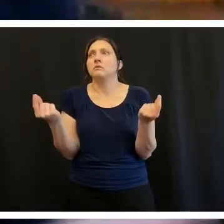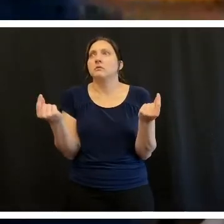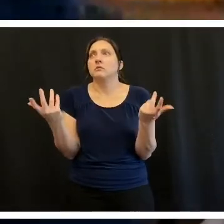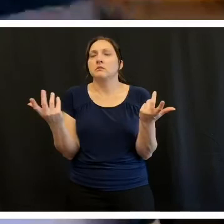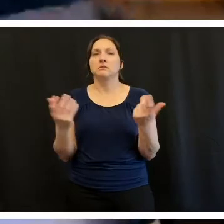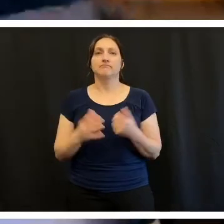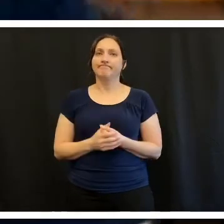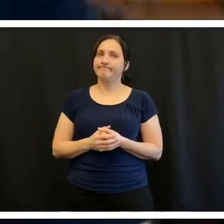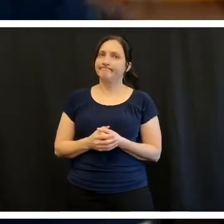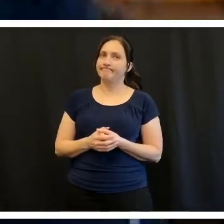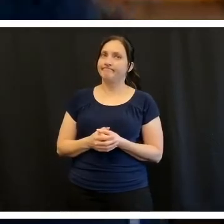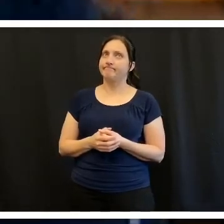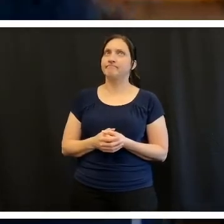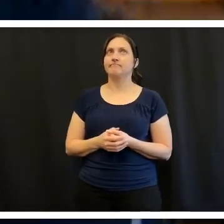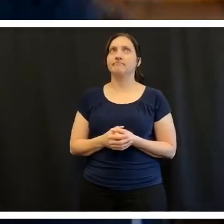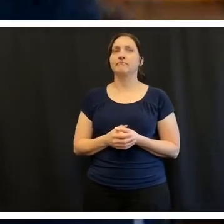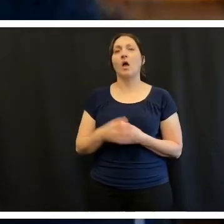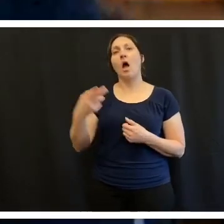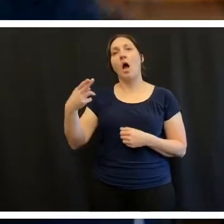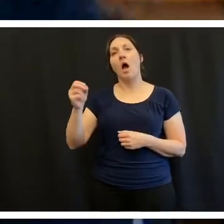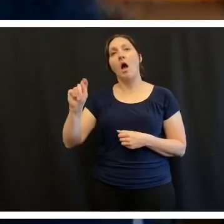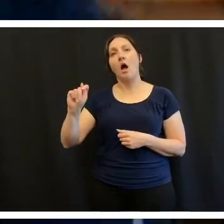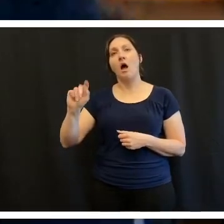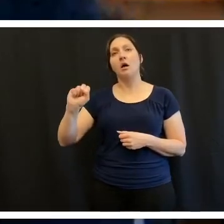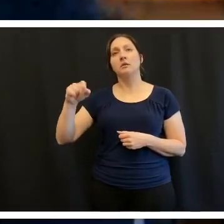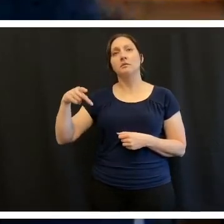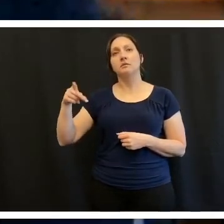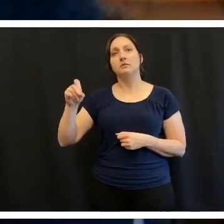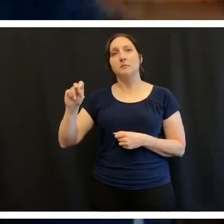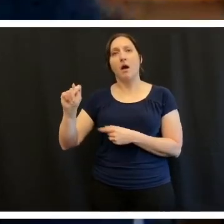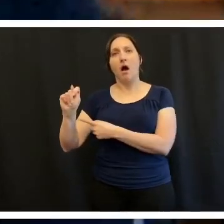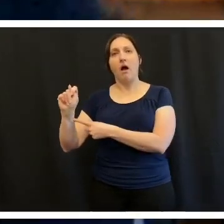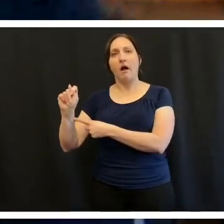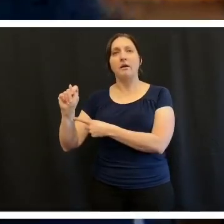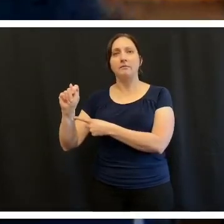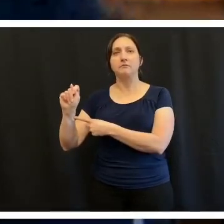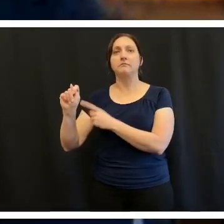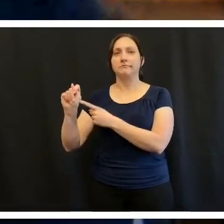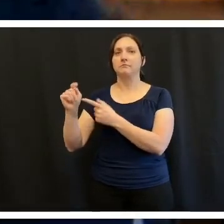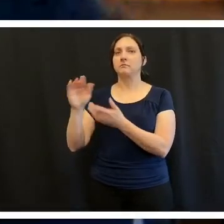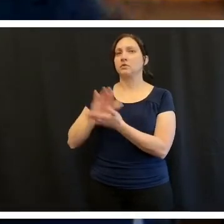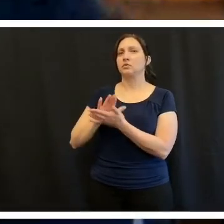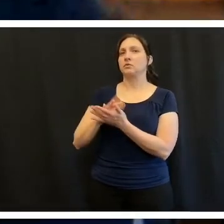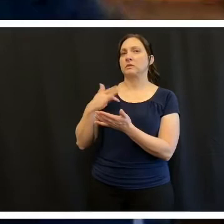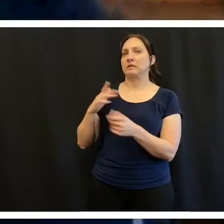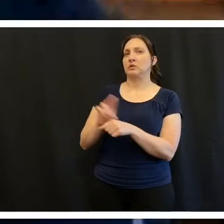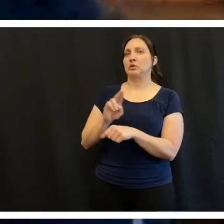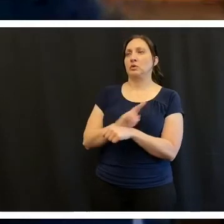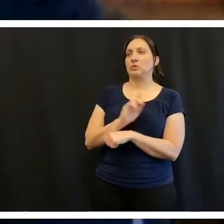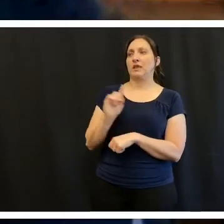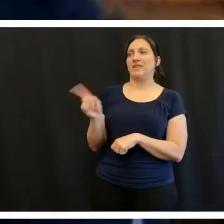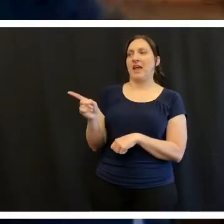Bus hotspots, that's another way that so many schools are working to close that digital divide.